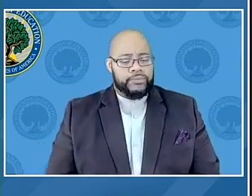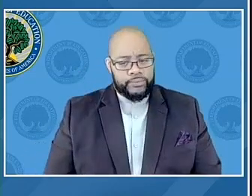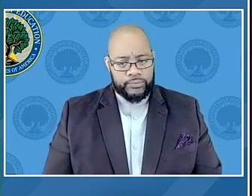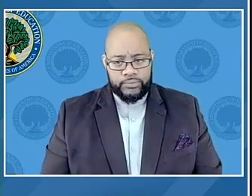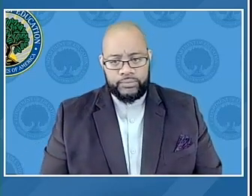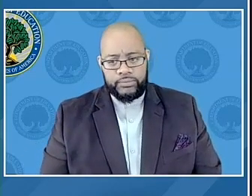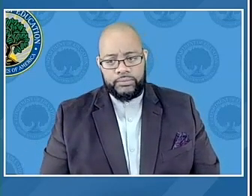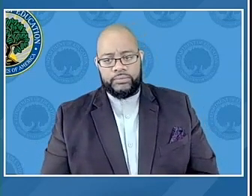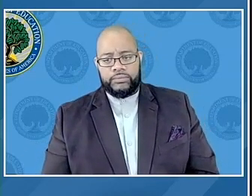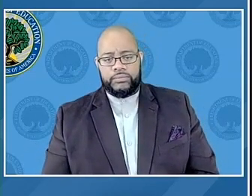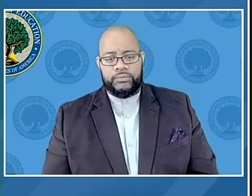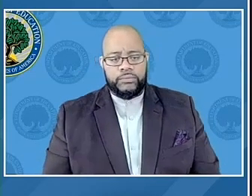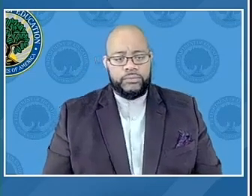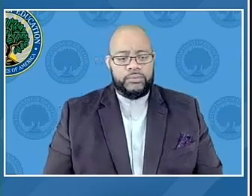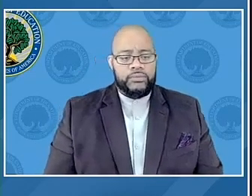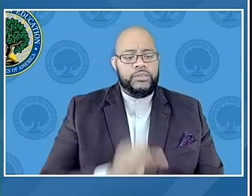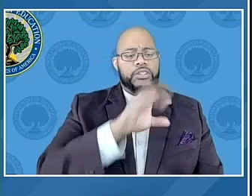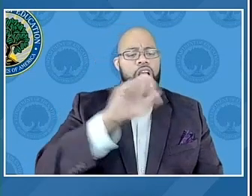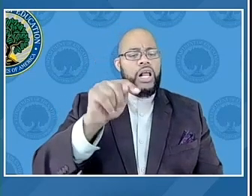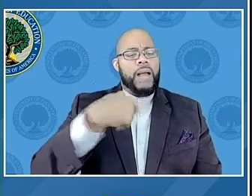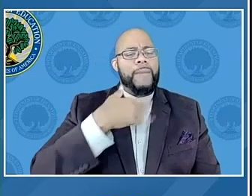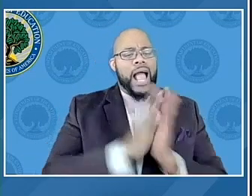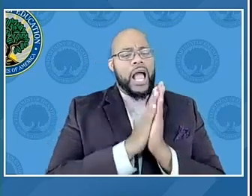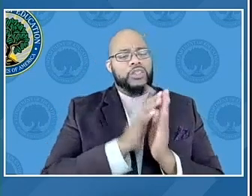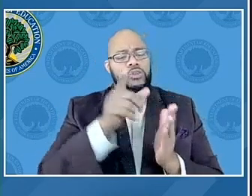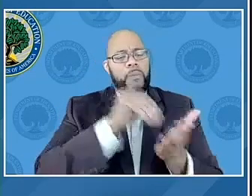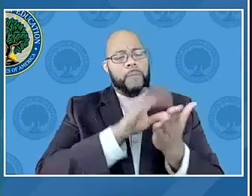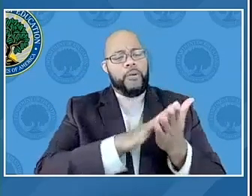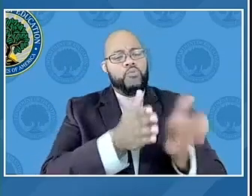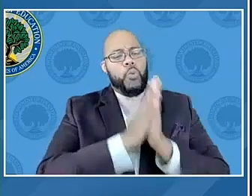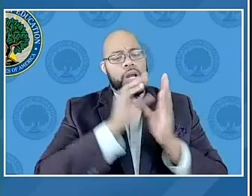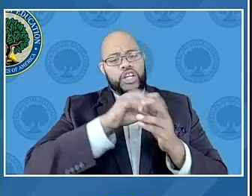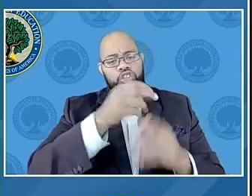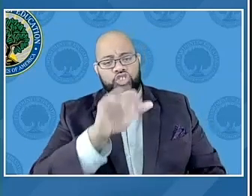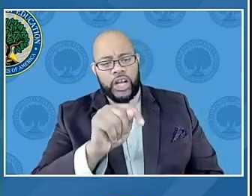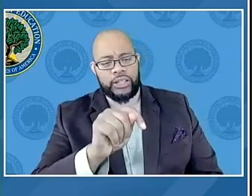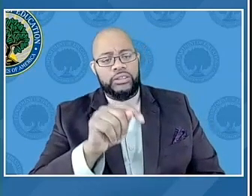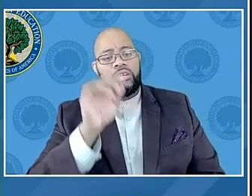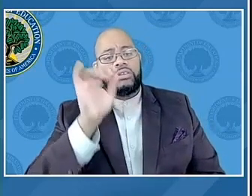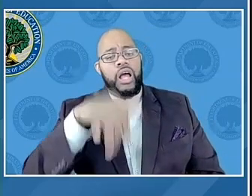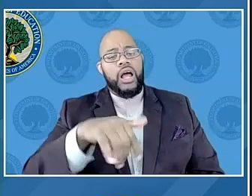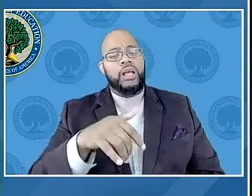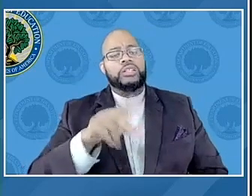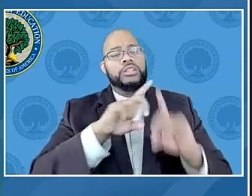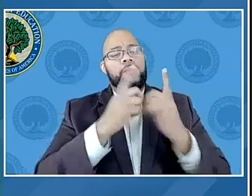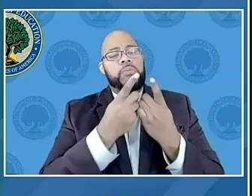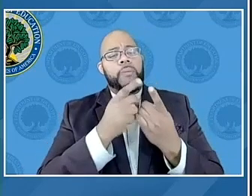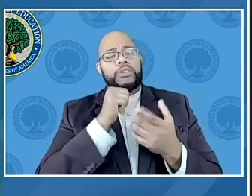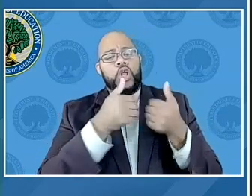Thank you, Scott. I'm going to ask you to put that request in the chat so that the Department doesn't lose track of it- track